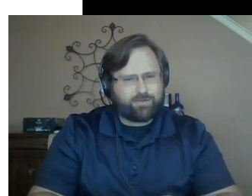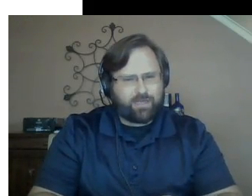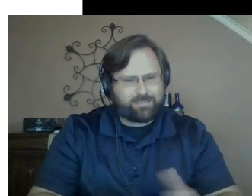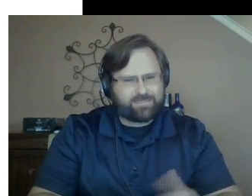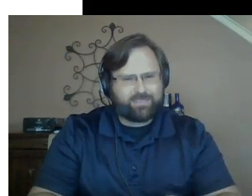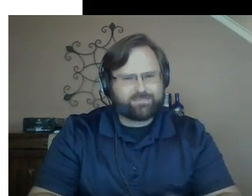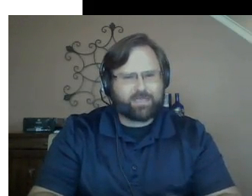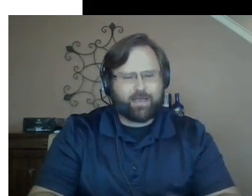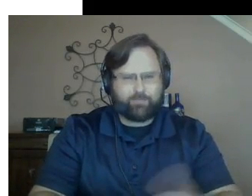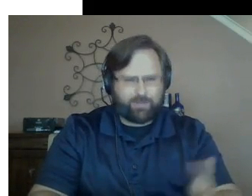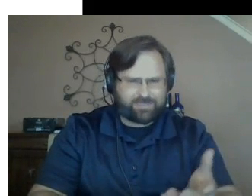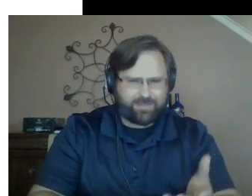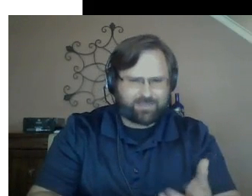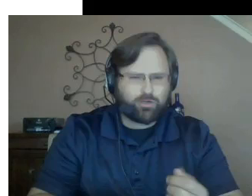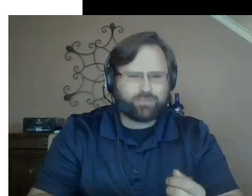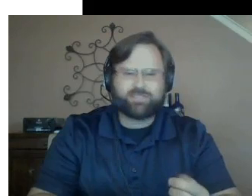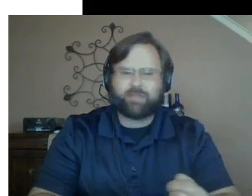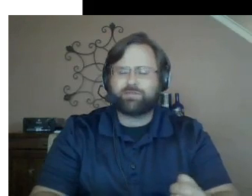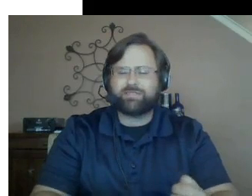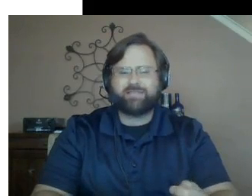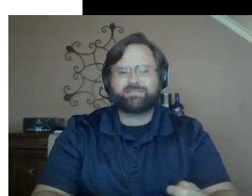second sentence when I say that I started to study for the test